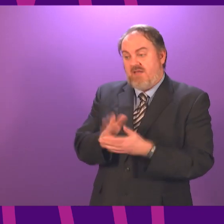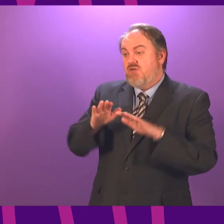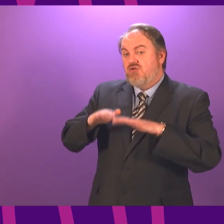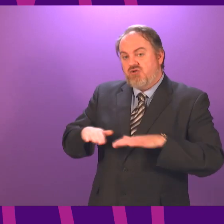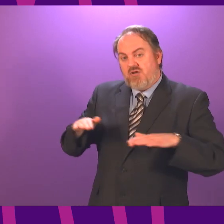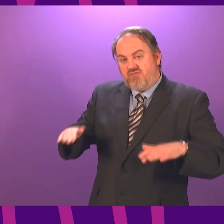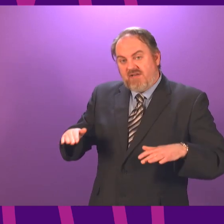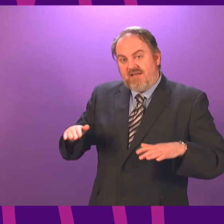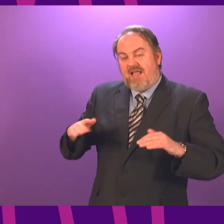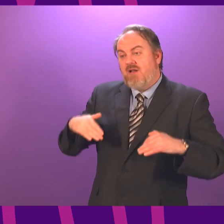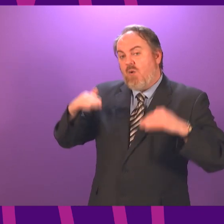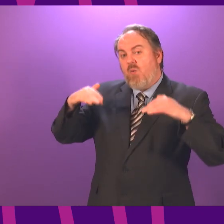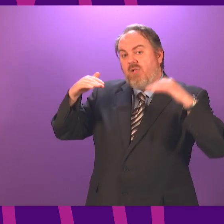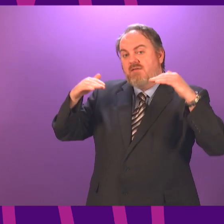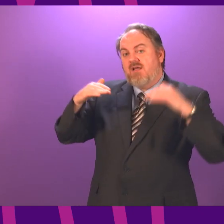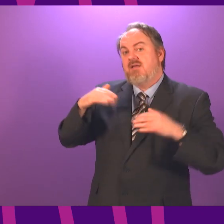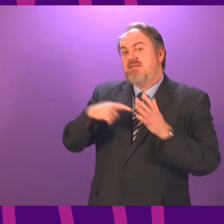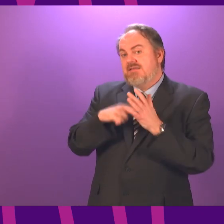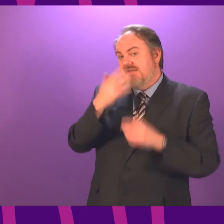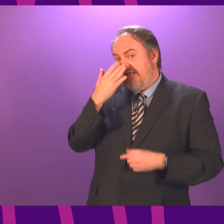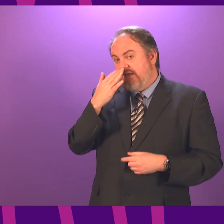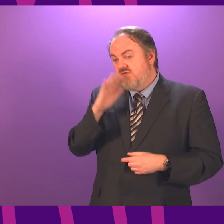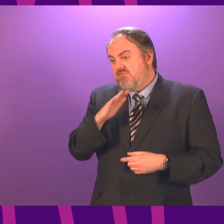but for the adult population, will have to increase in the years to come.